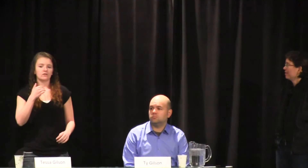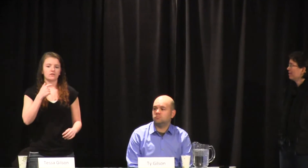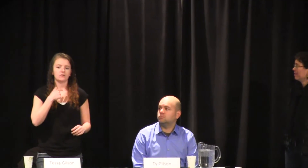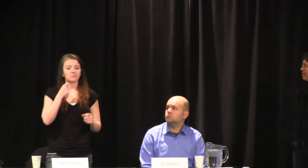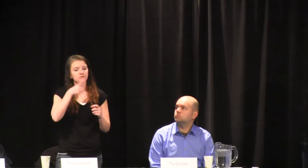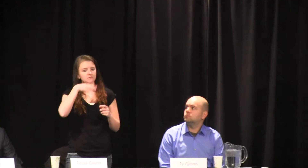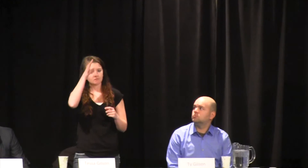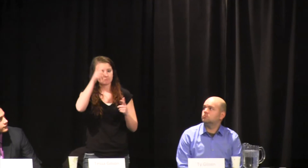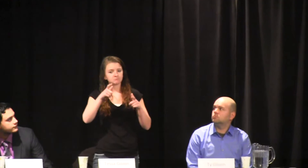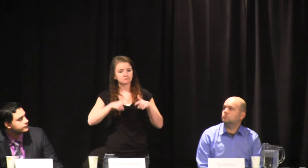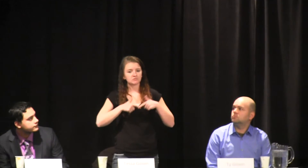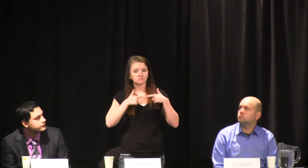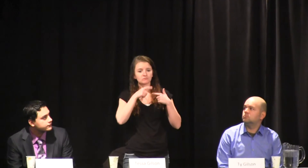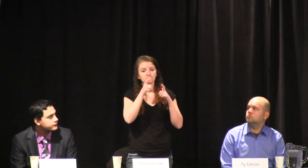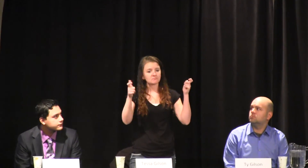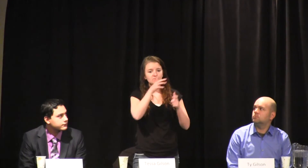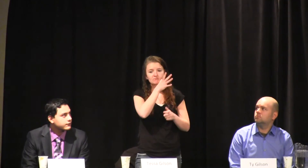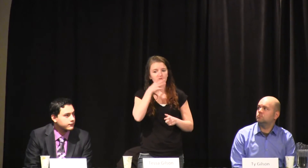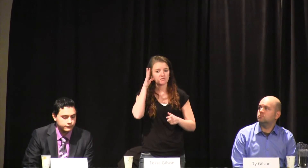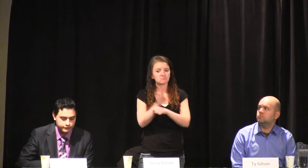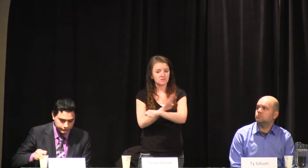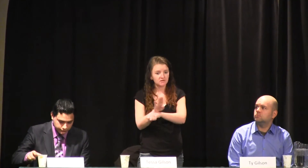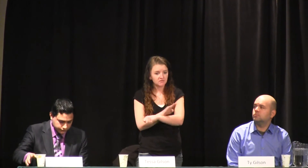Tessa: Now, my dad owns